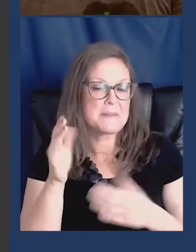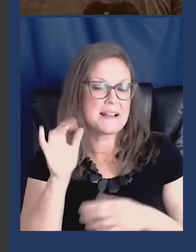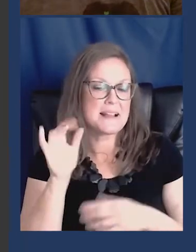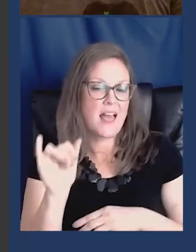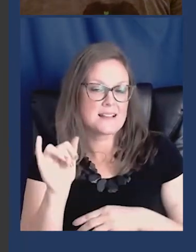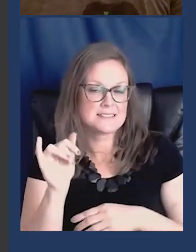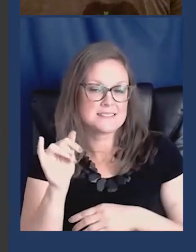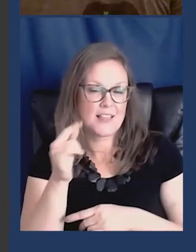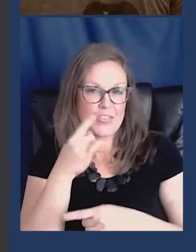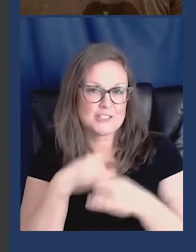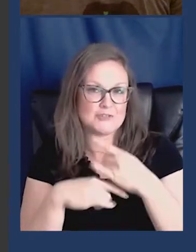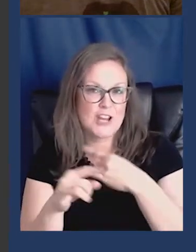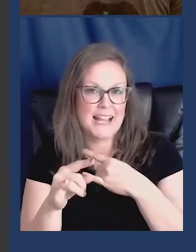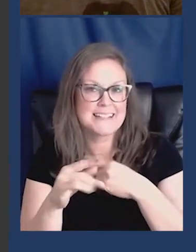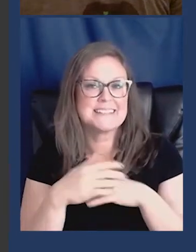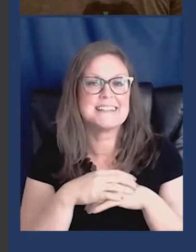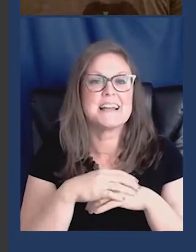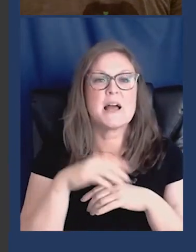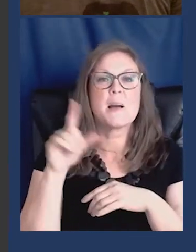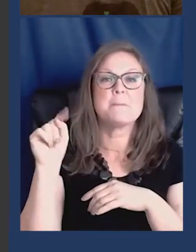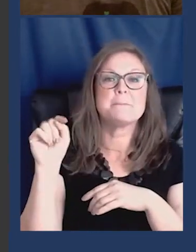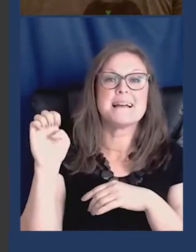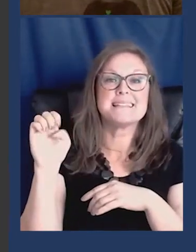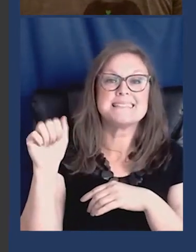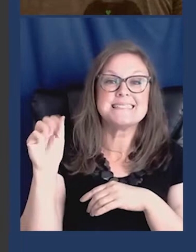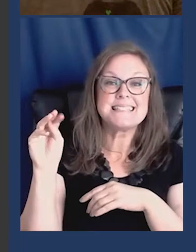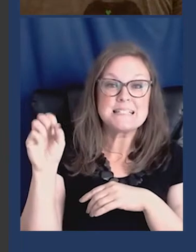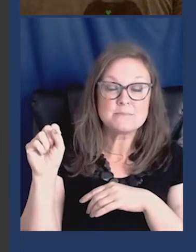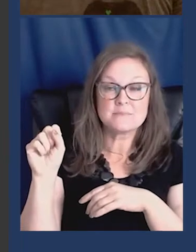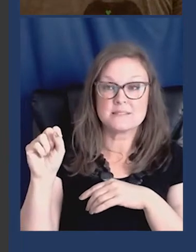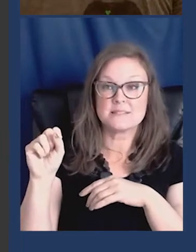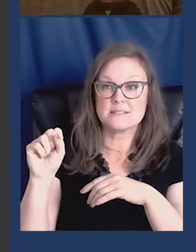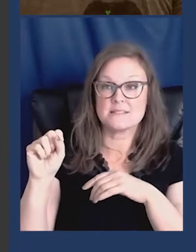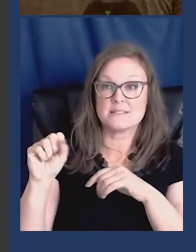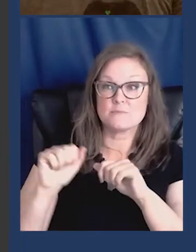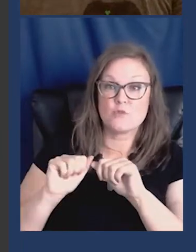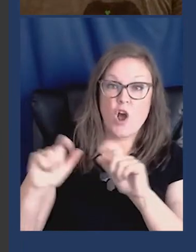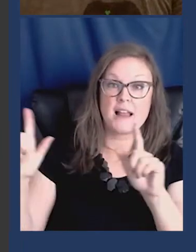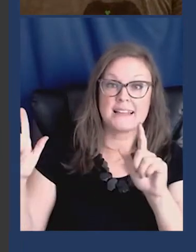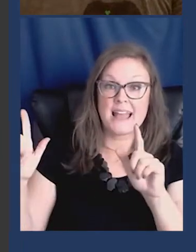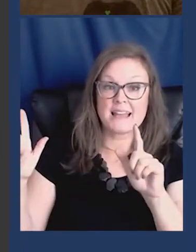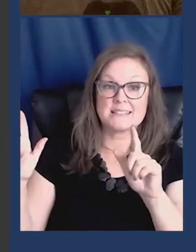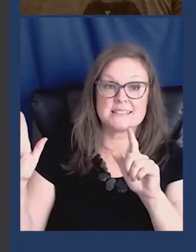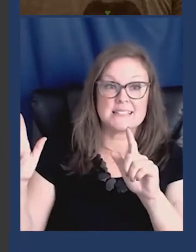But Teams broadcasting uses up, no, It's pretty efficient, I'm sure.